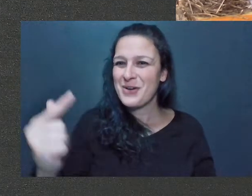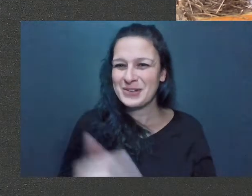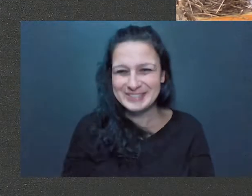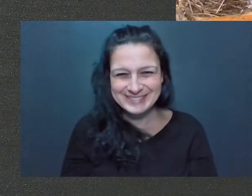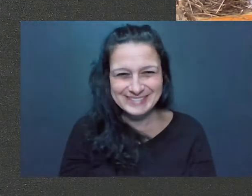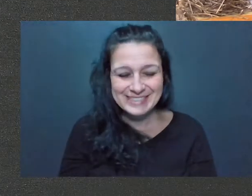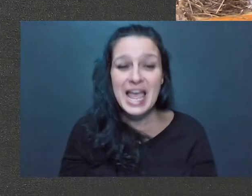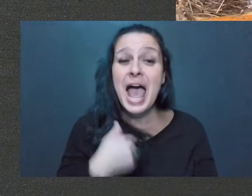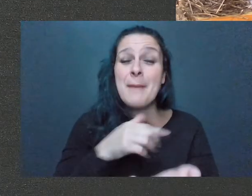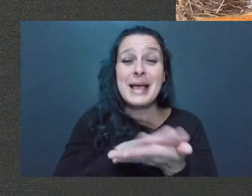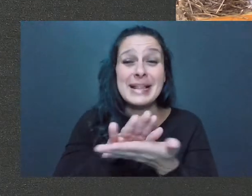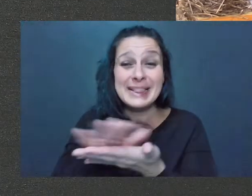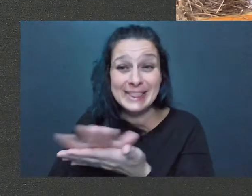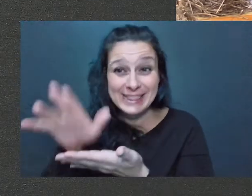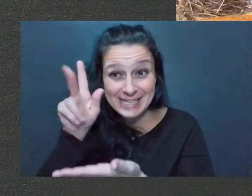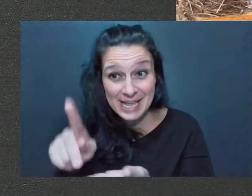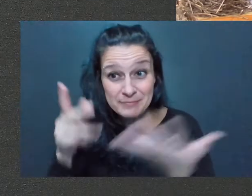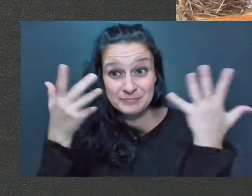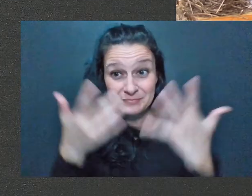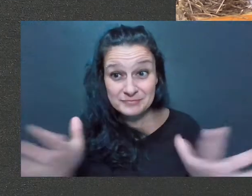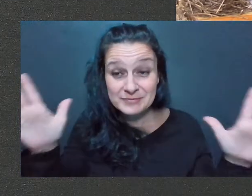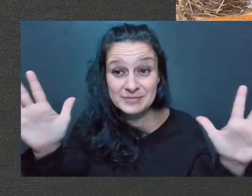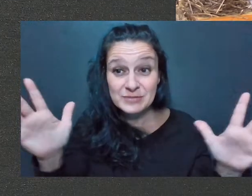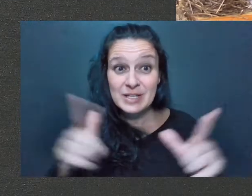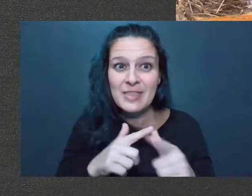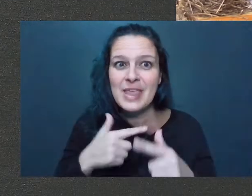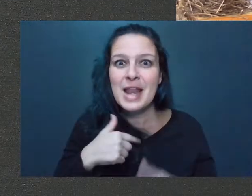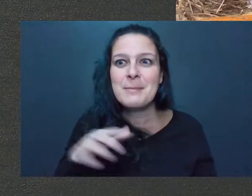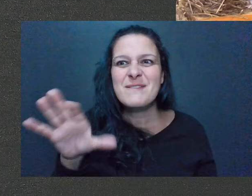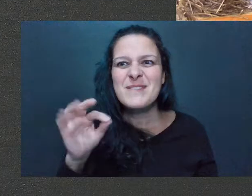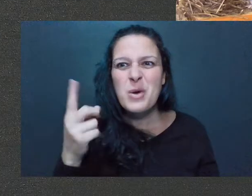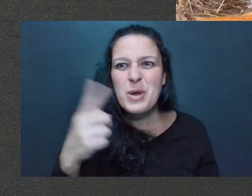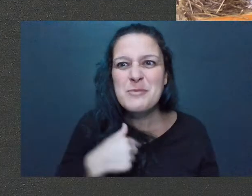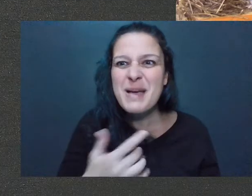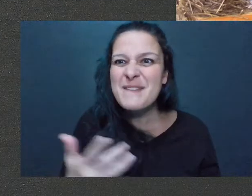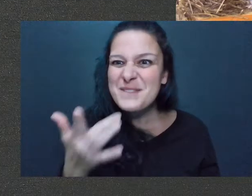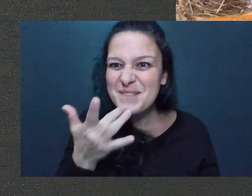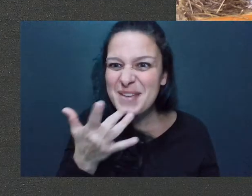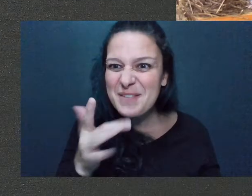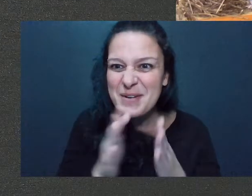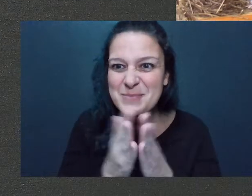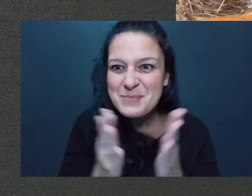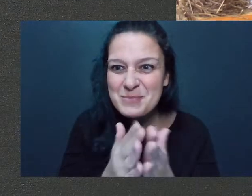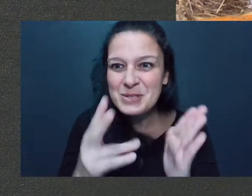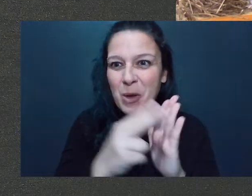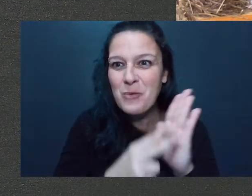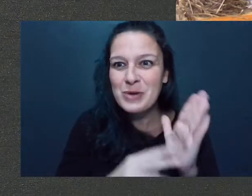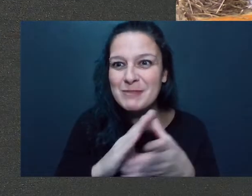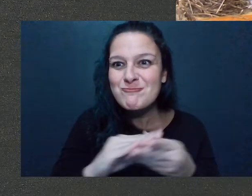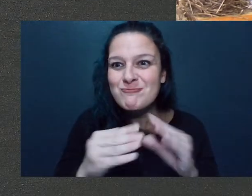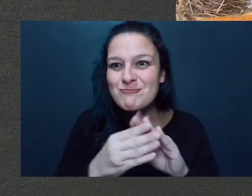I'm gonna clean this mess up and I'm gonna go get one of my very favorite books to read you